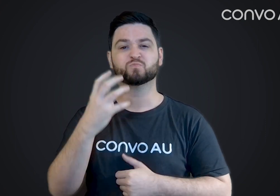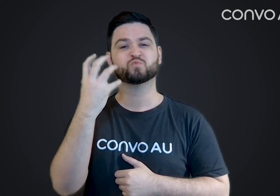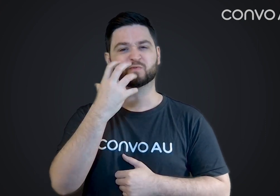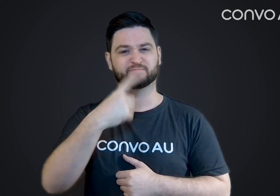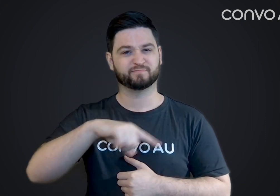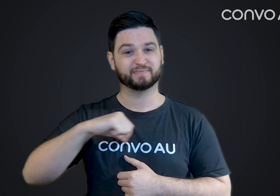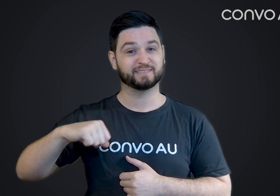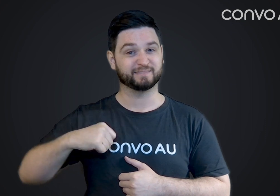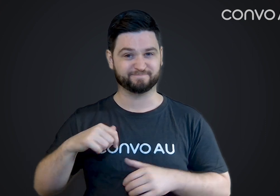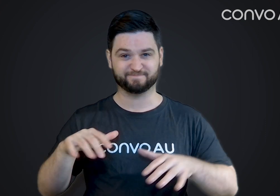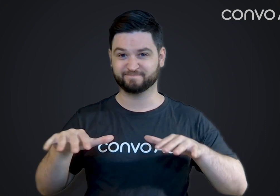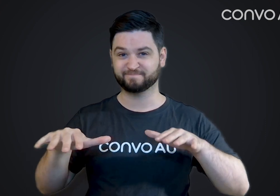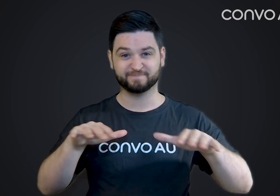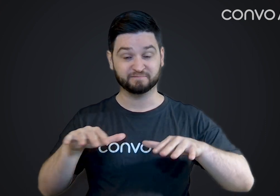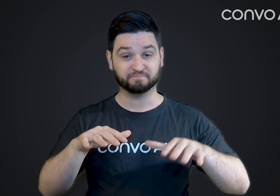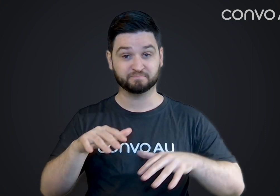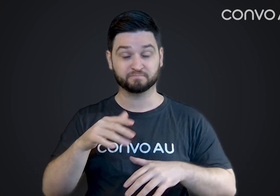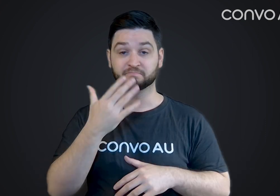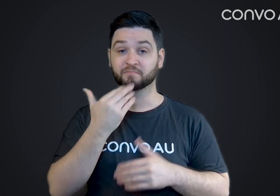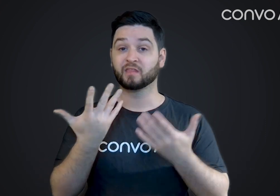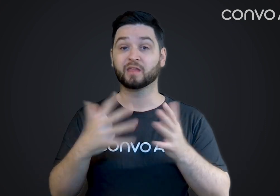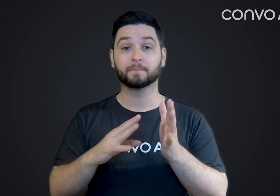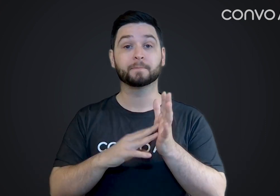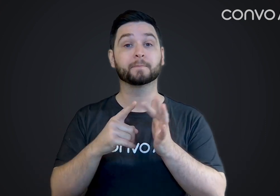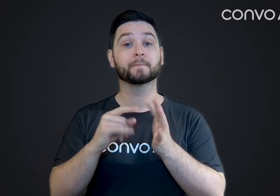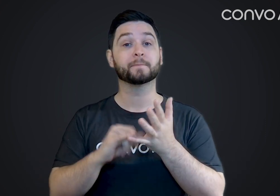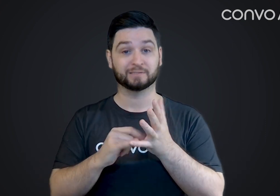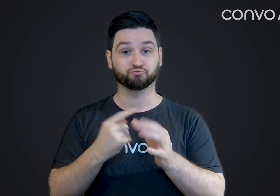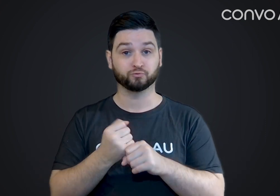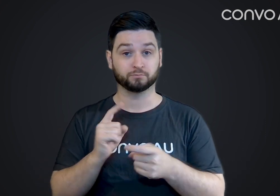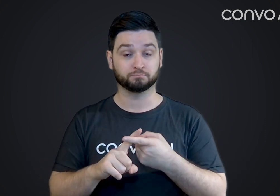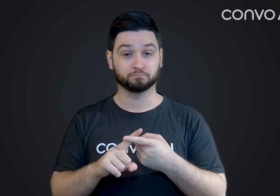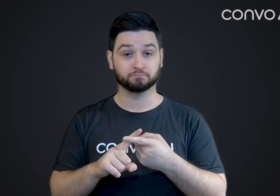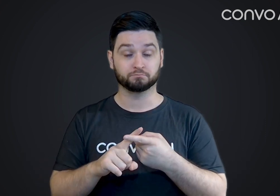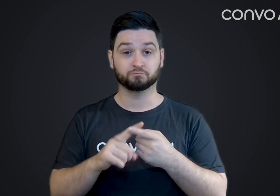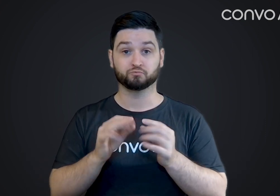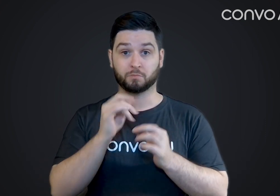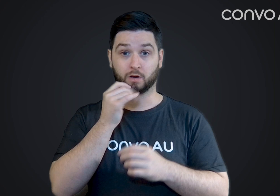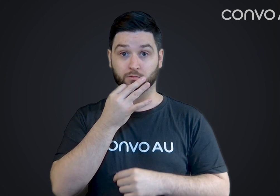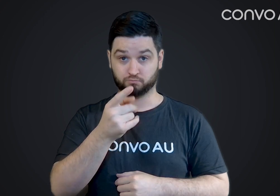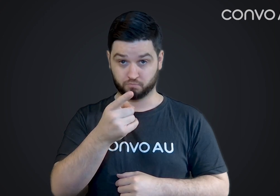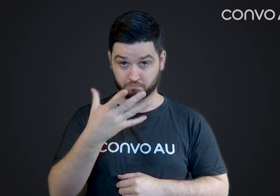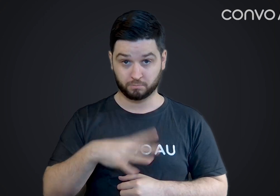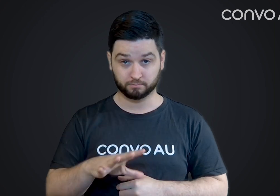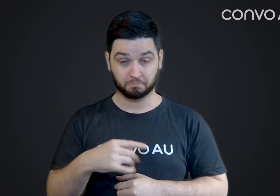"Sorry our staff are busy at the moment, please leave a message". The interpreter will ask me if I would like to leave a message.